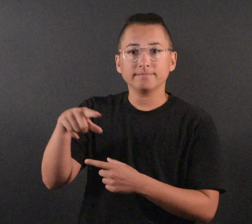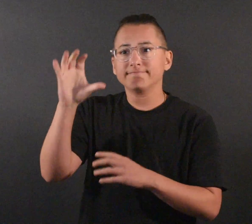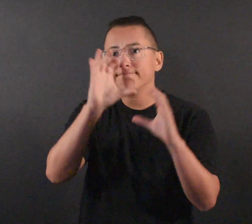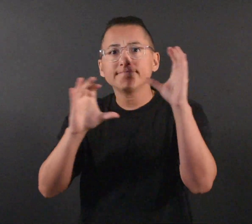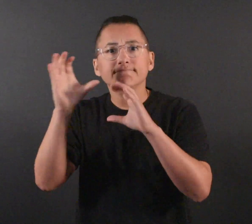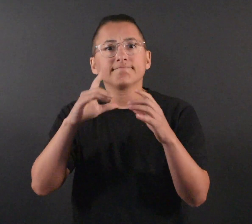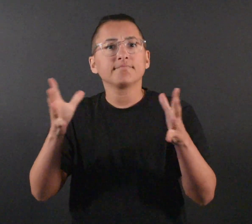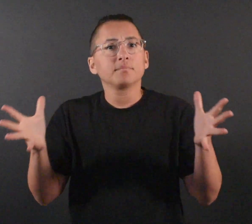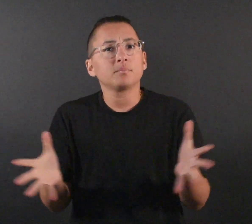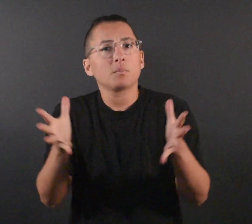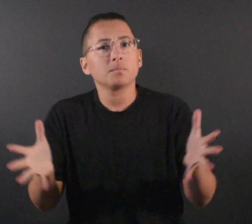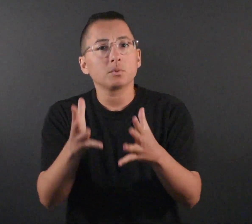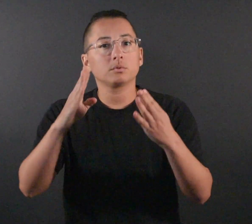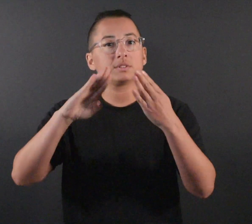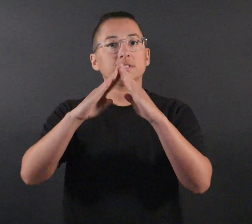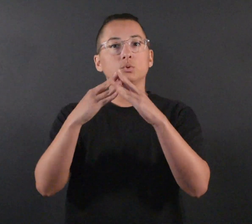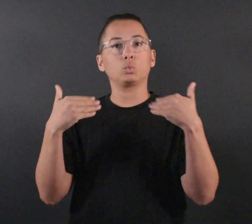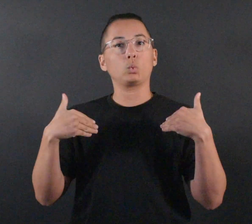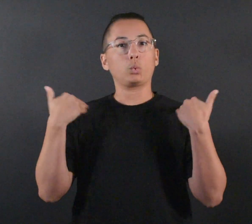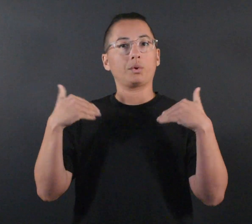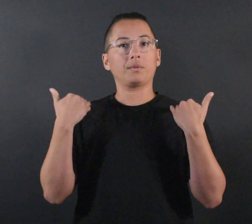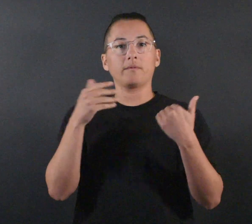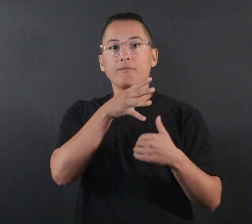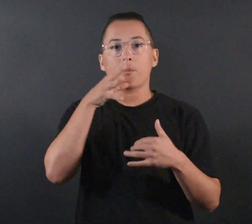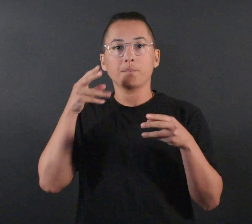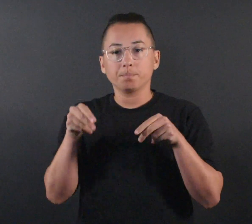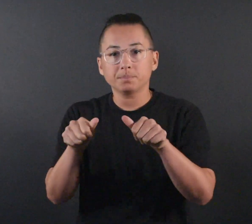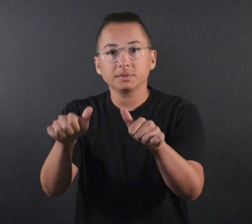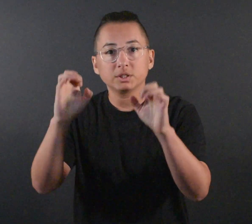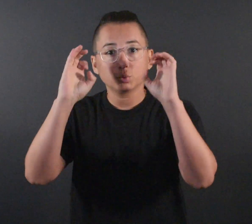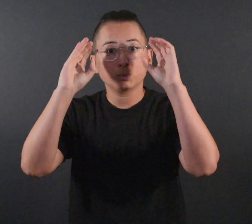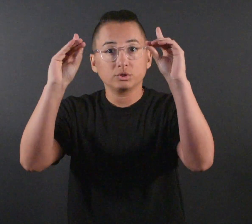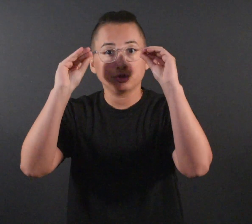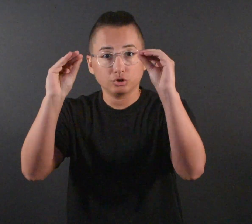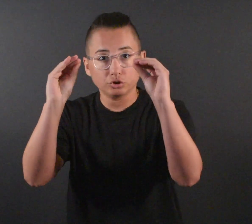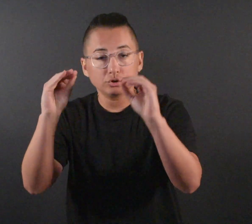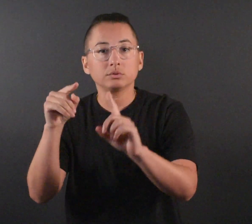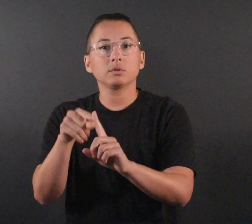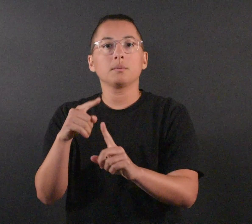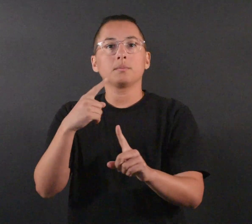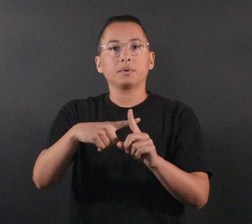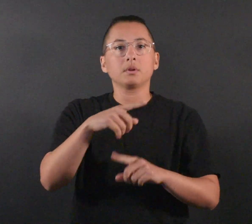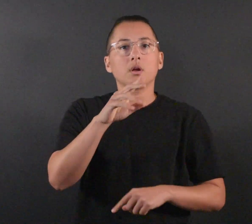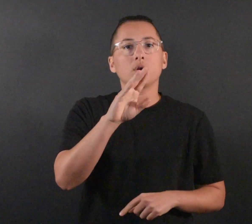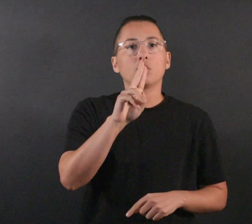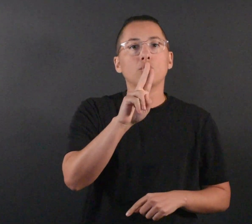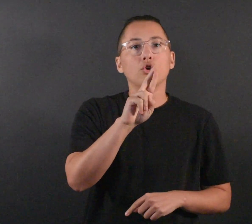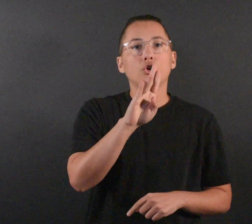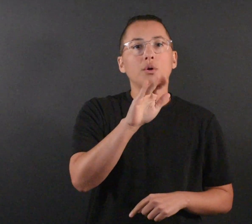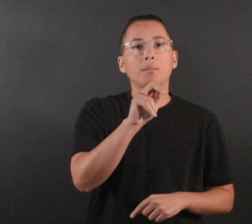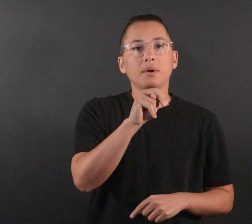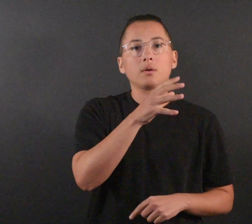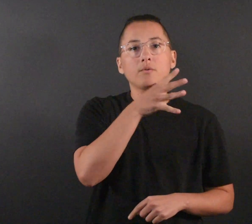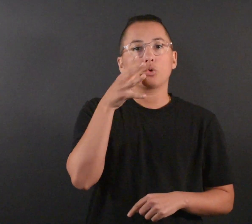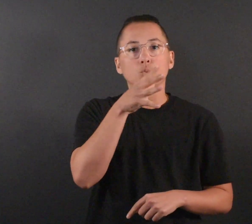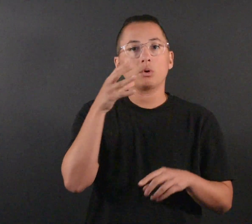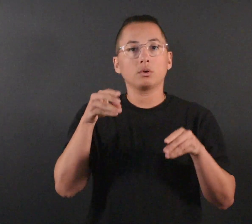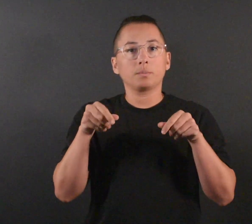to promote urban youth agricultural education and urban agricultural community development